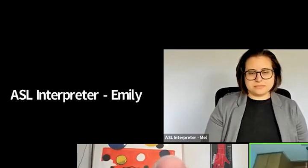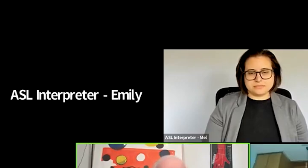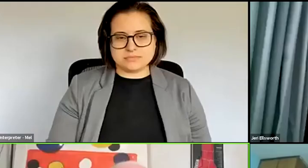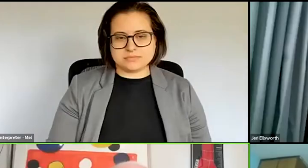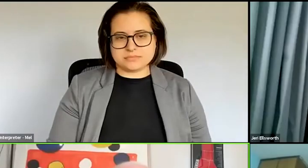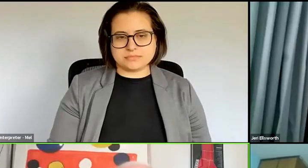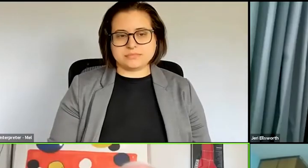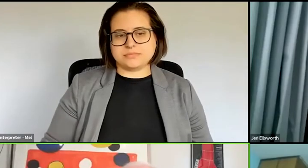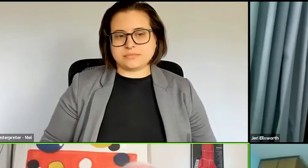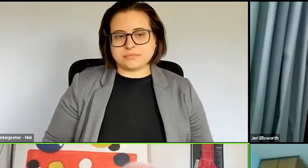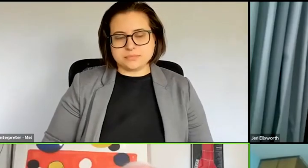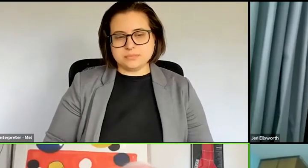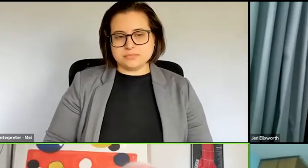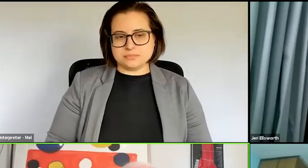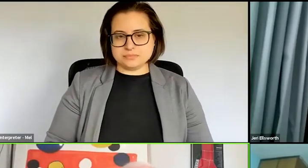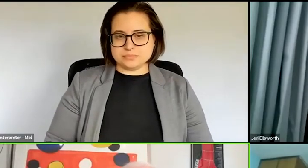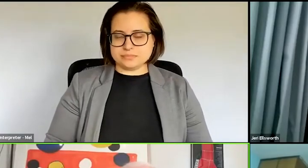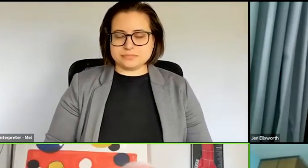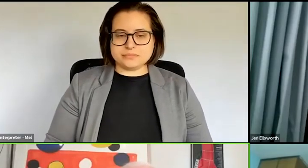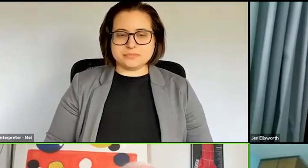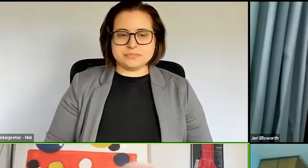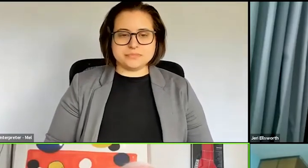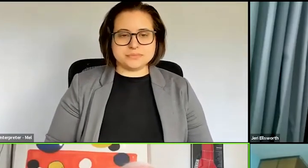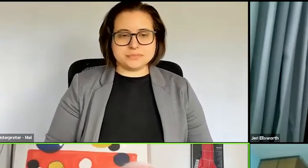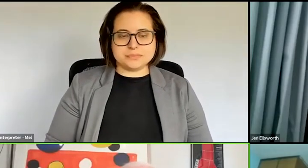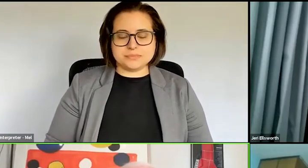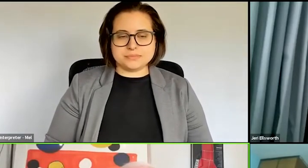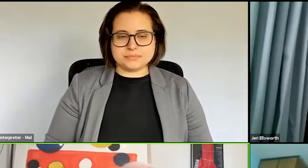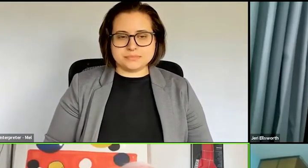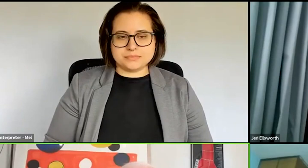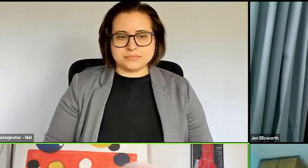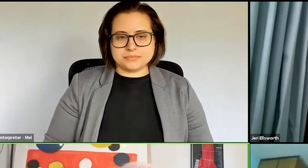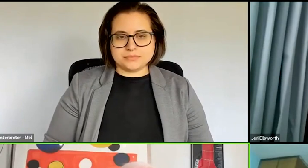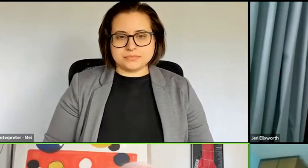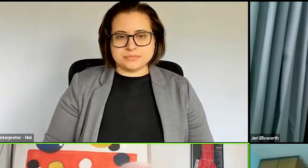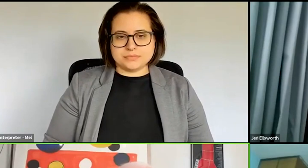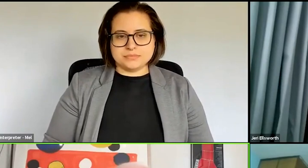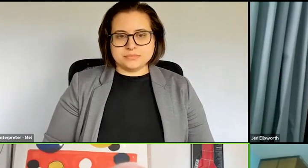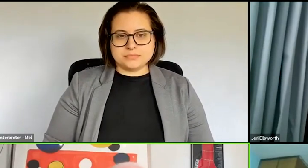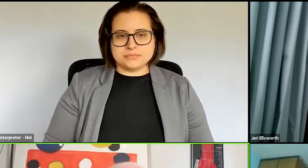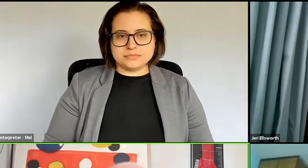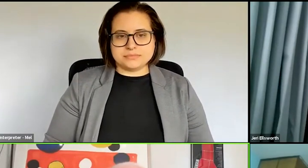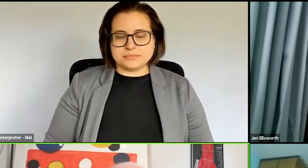I think the single biggest issue that we face when examining this and